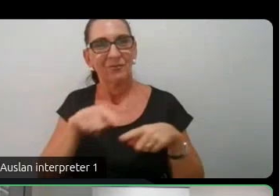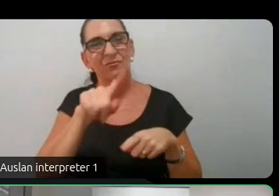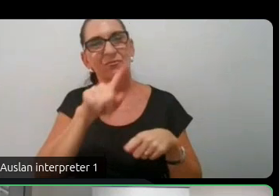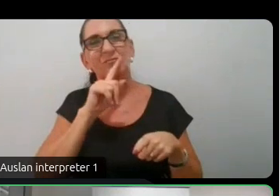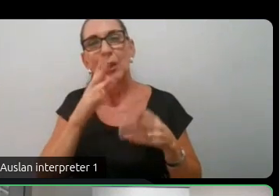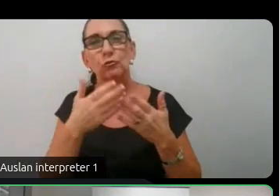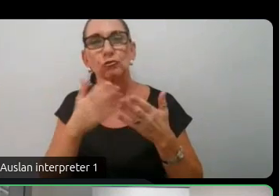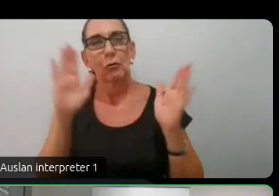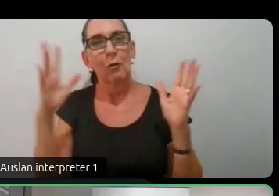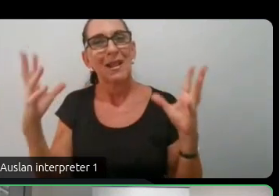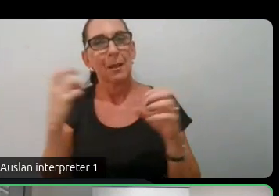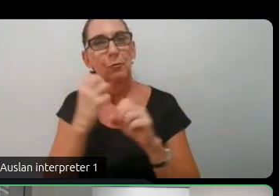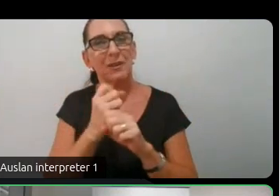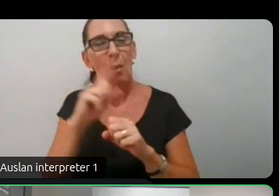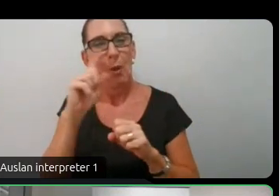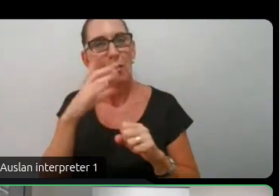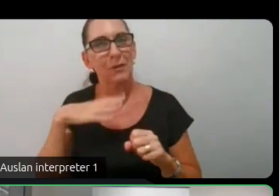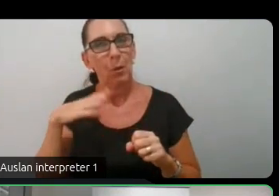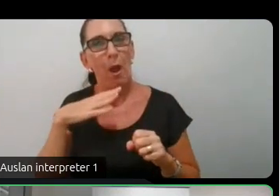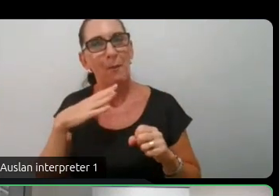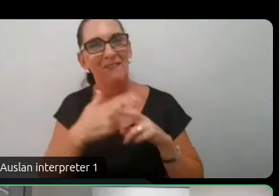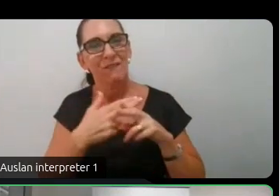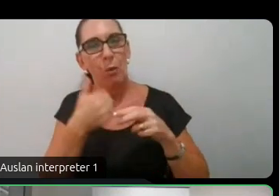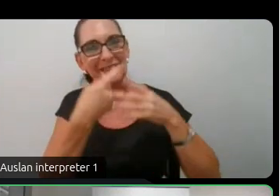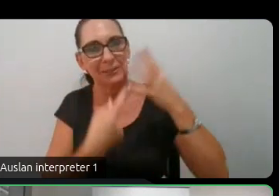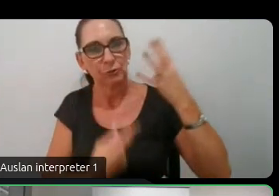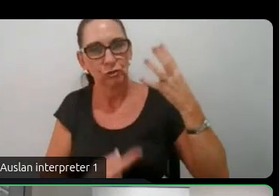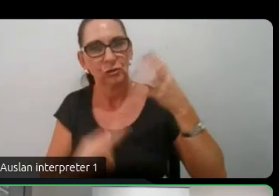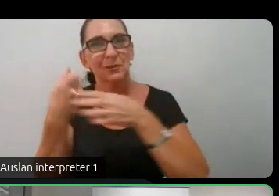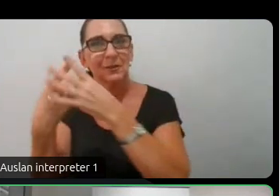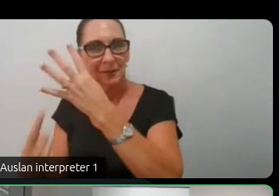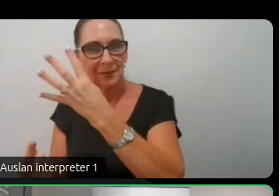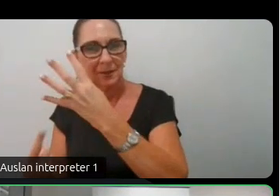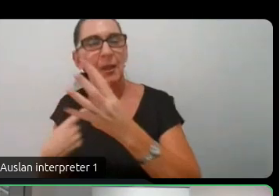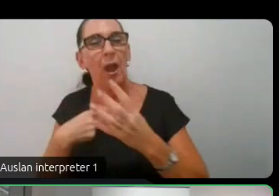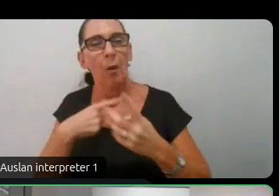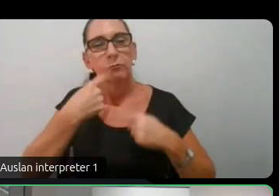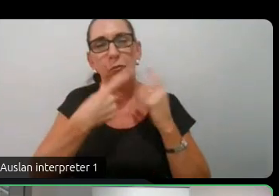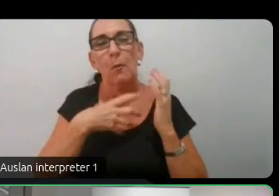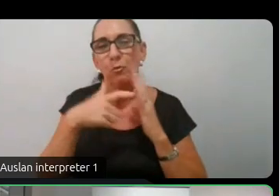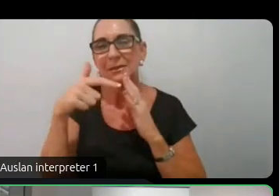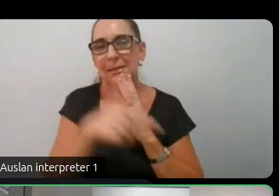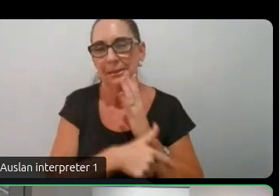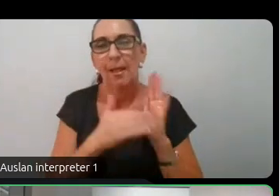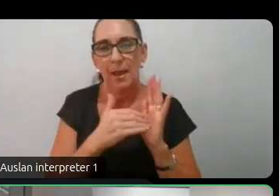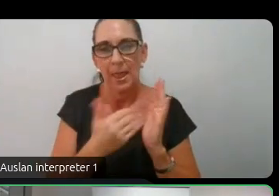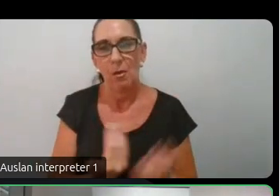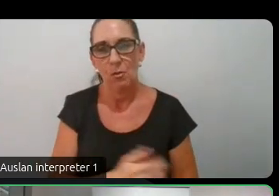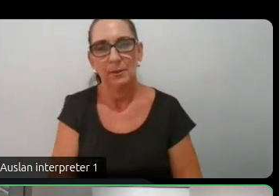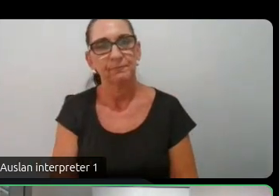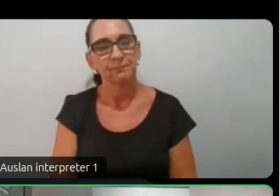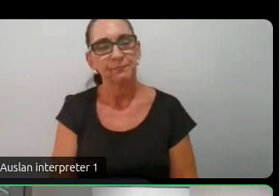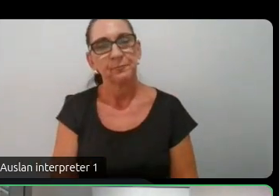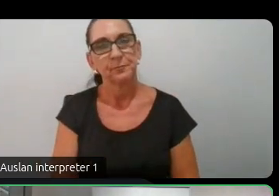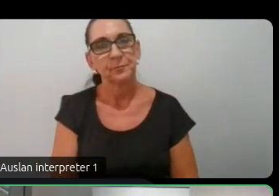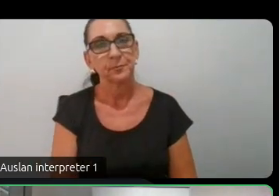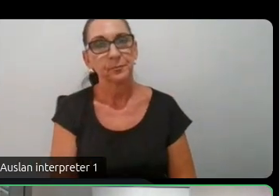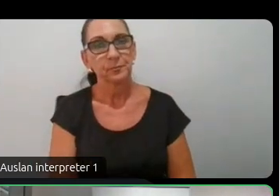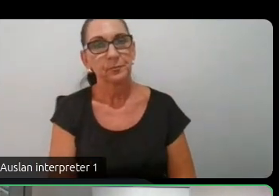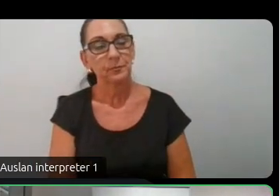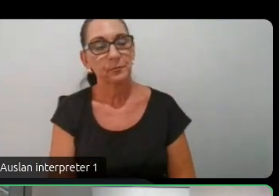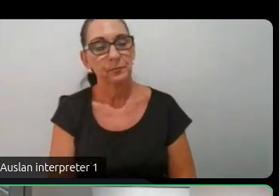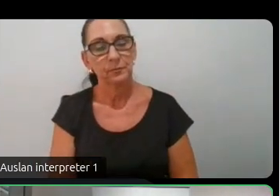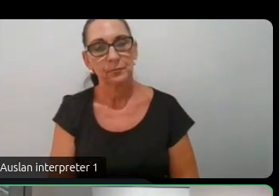summary of what the requirements are for each one of them. I'll go into a bit more detail now.